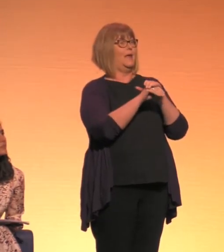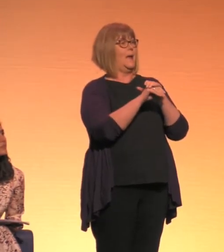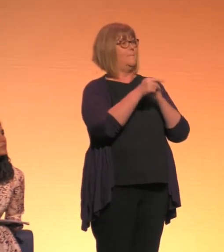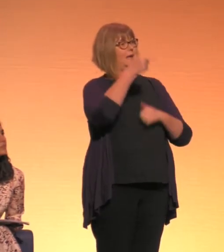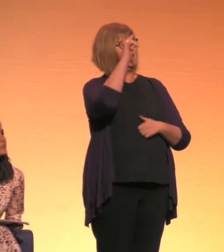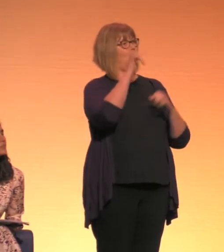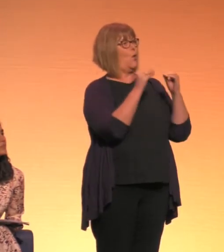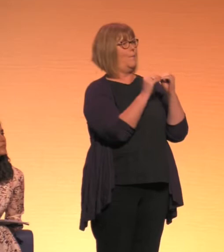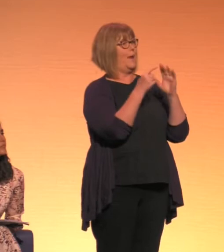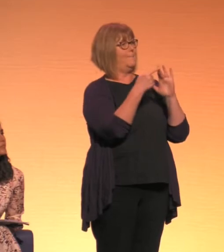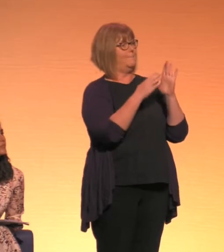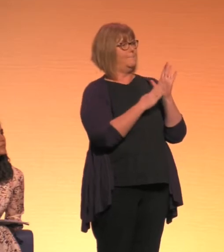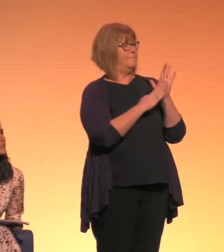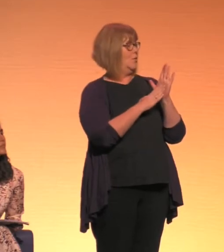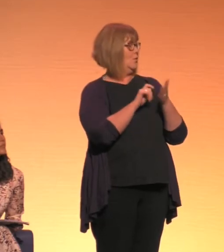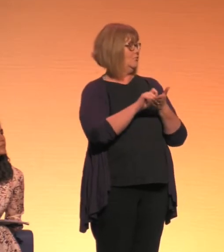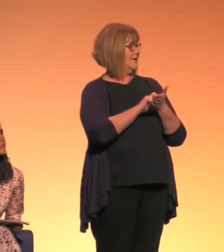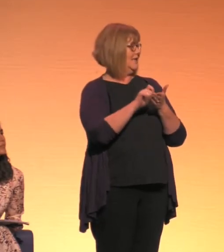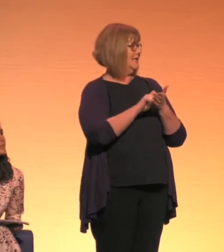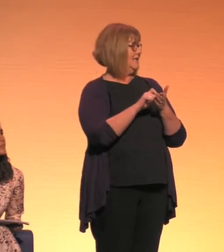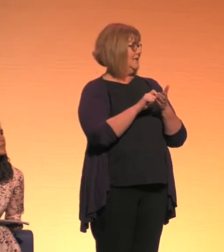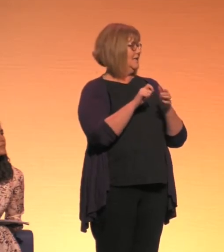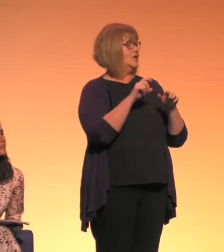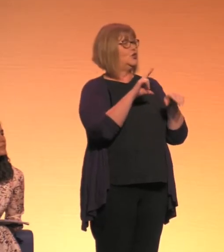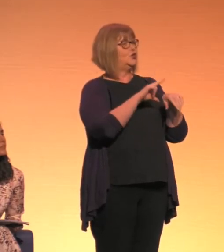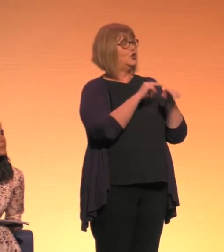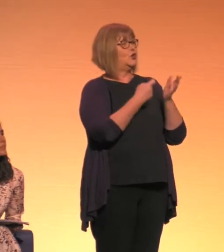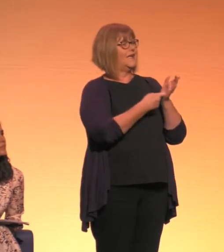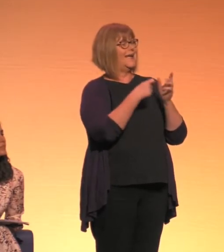was written, Dr. Karen Poutasi was the Director-General of health.